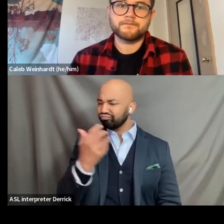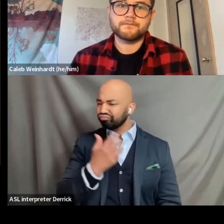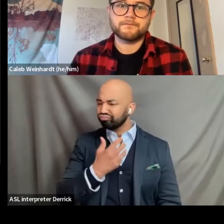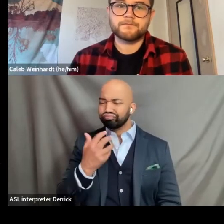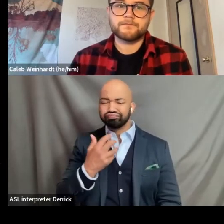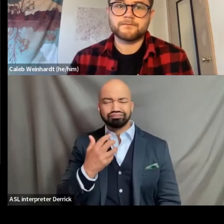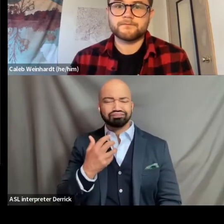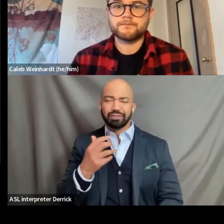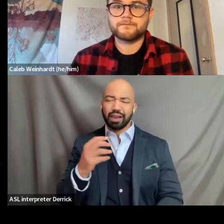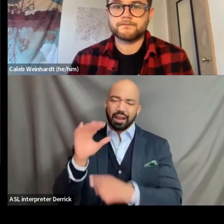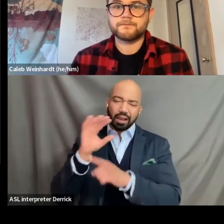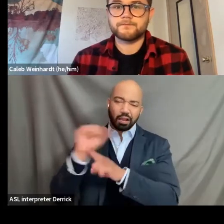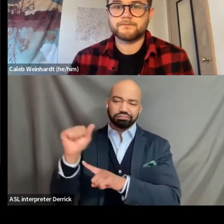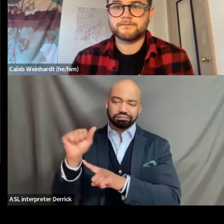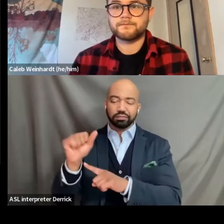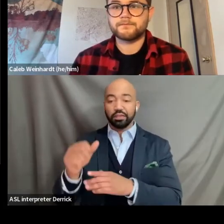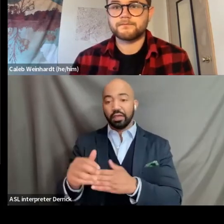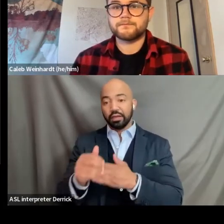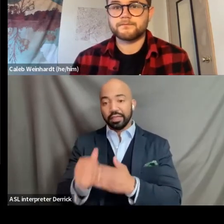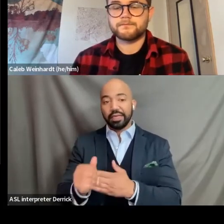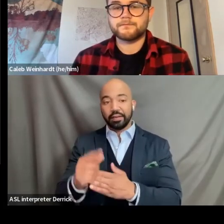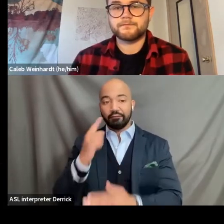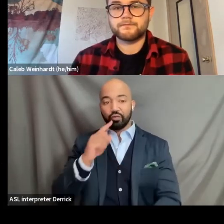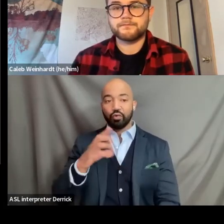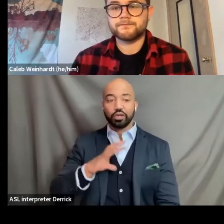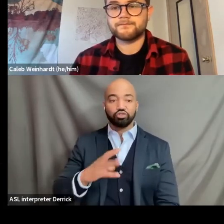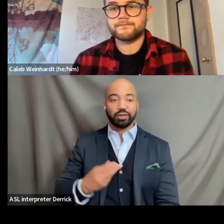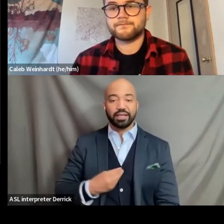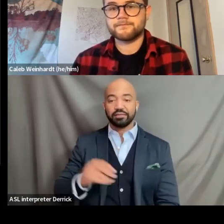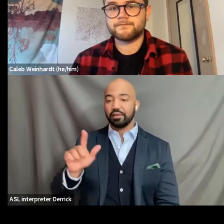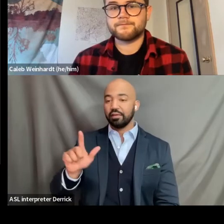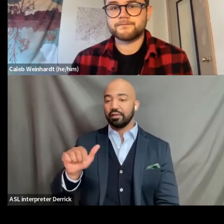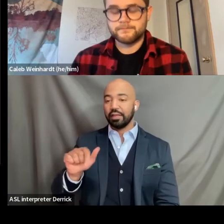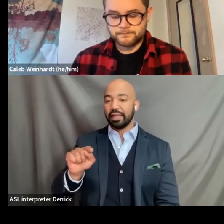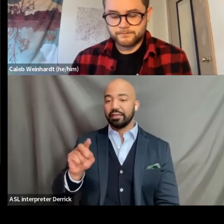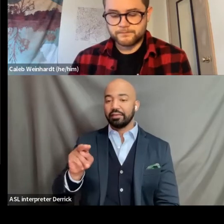and the head Of TransLatin@ Coalition. And she has been at the forefront